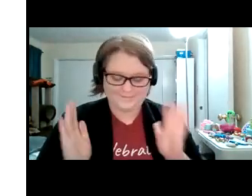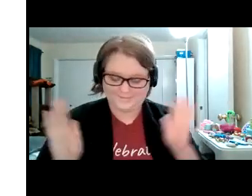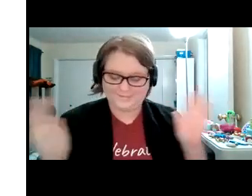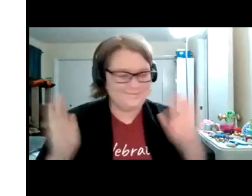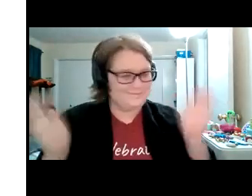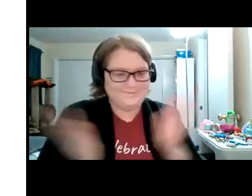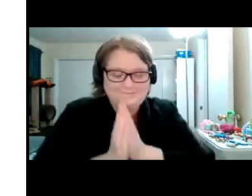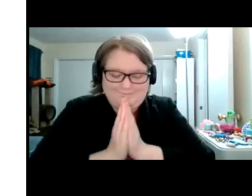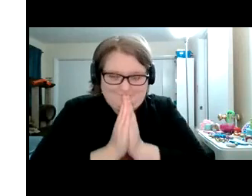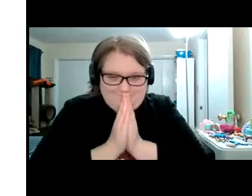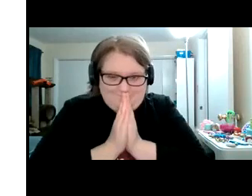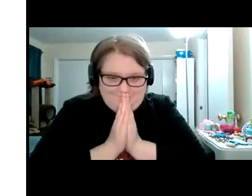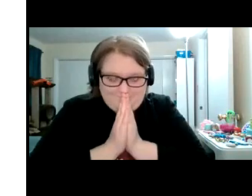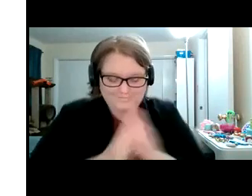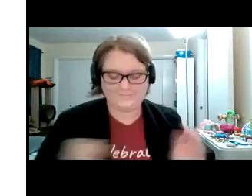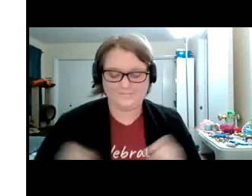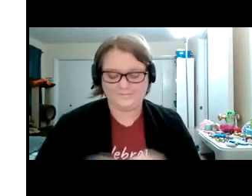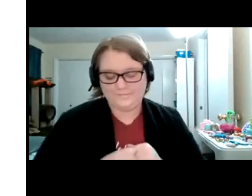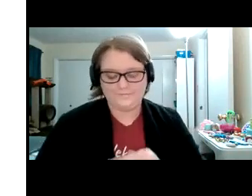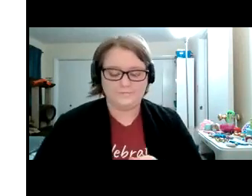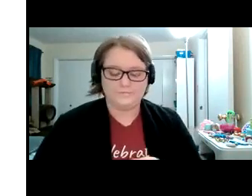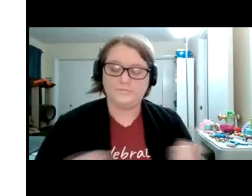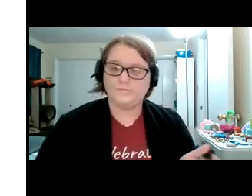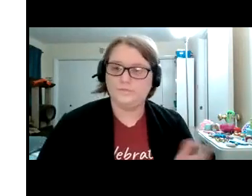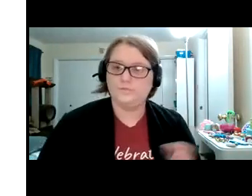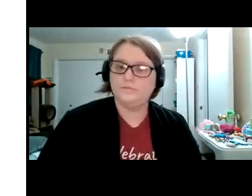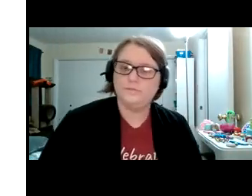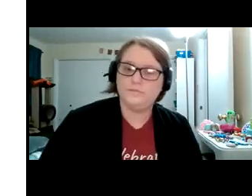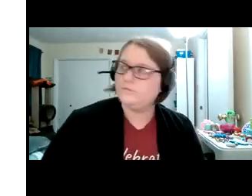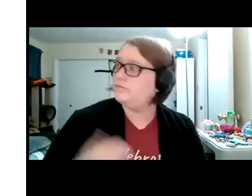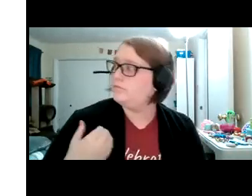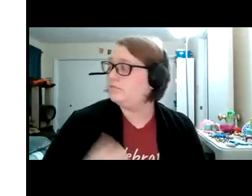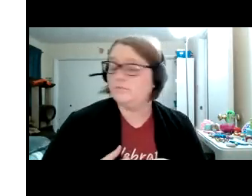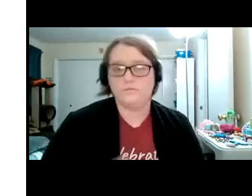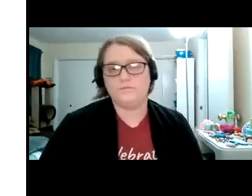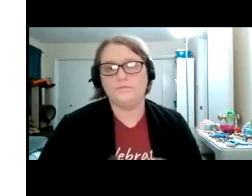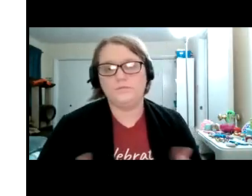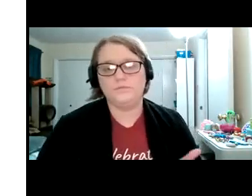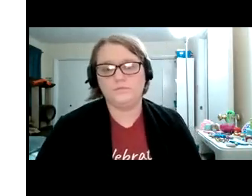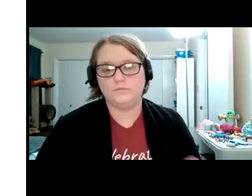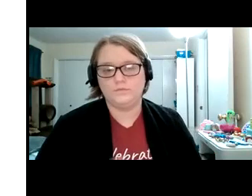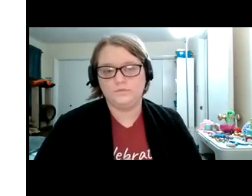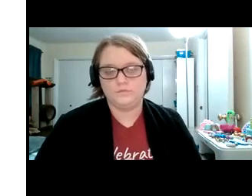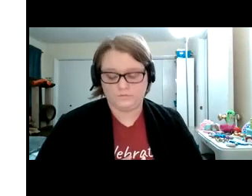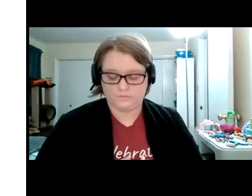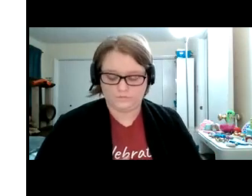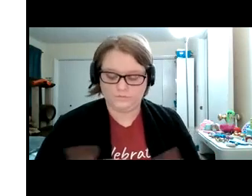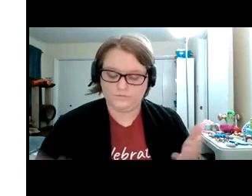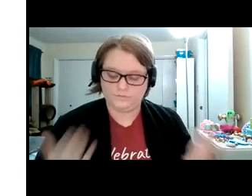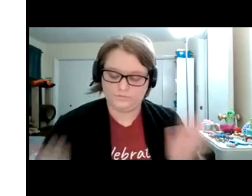is absolutely wonderful. One of my caregivers and I have also started up a disability coffee chat